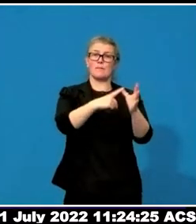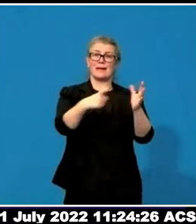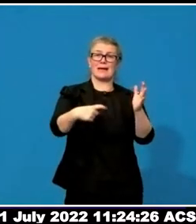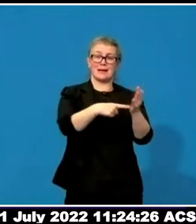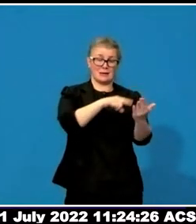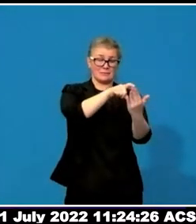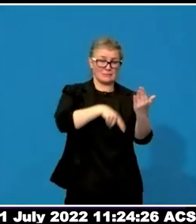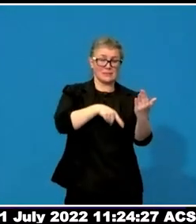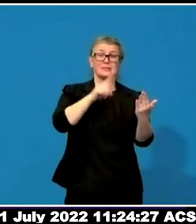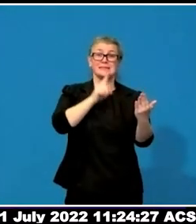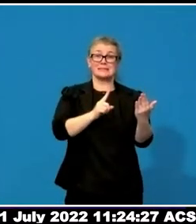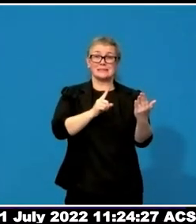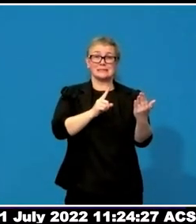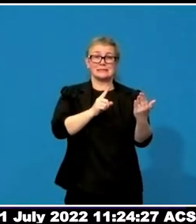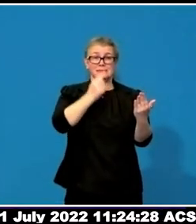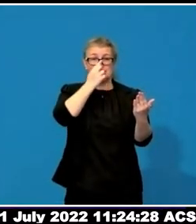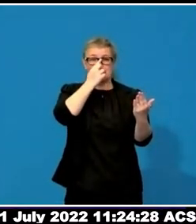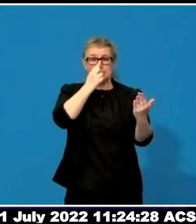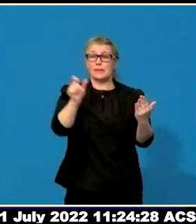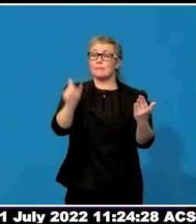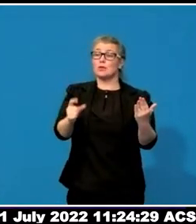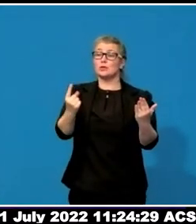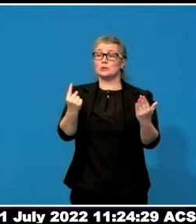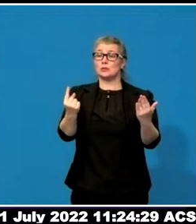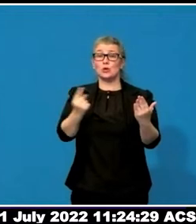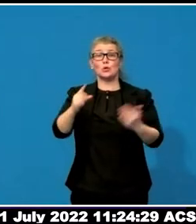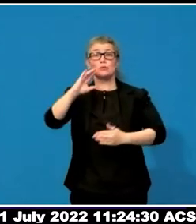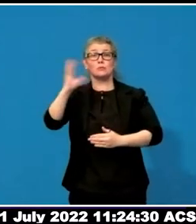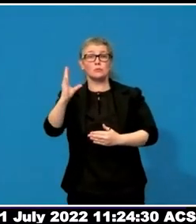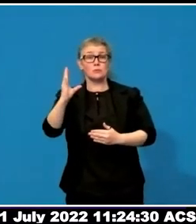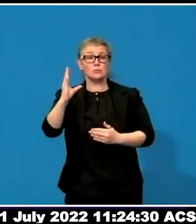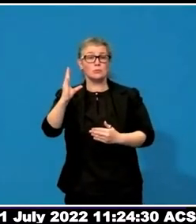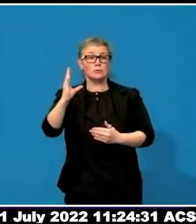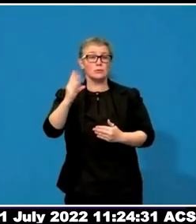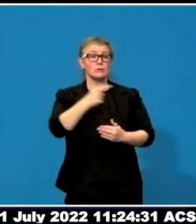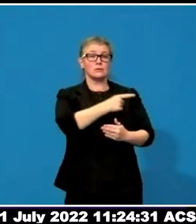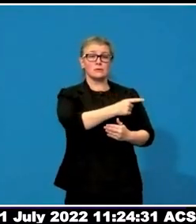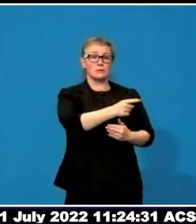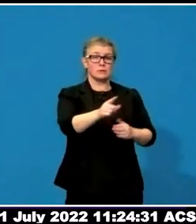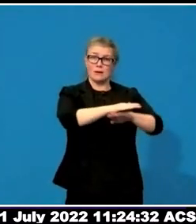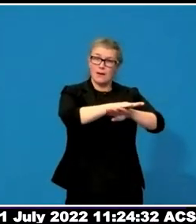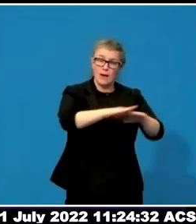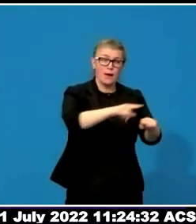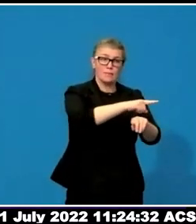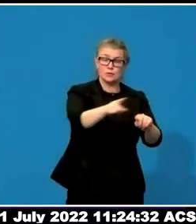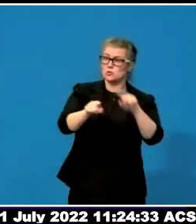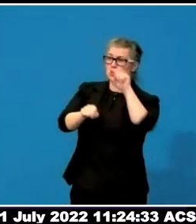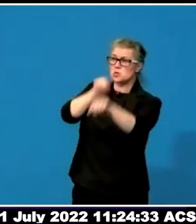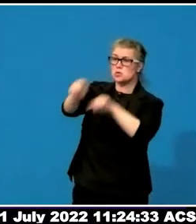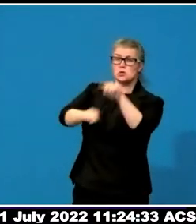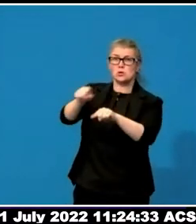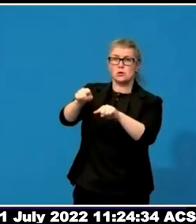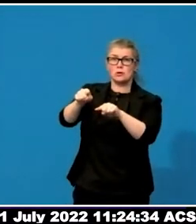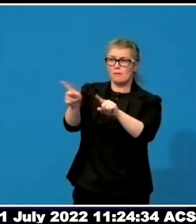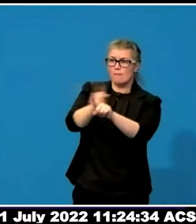to use, cause, or inflict any violence, punishment, damage, loss or disadvantage to a